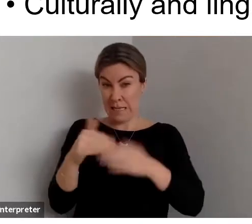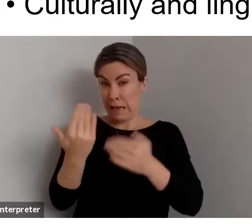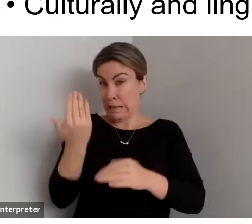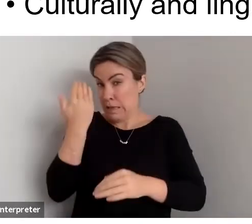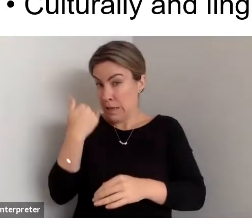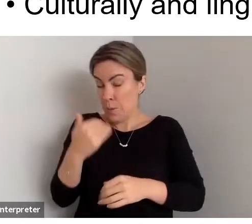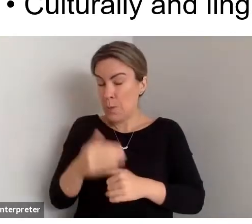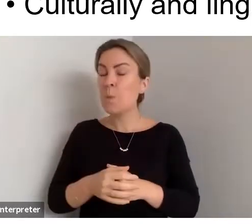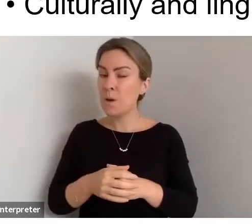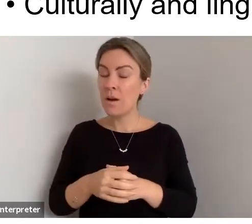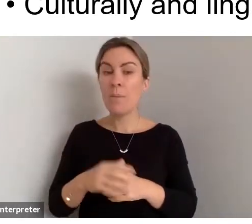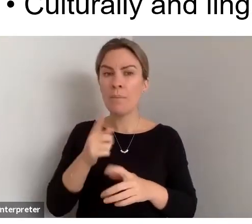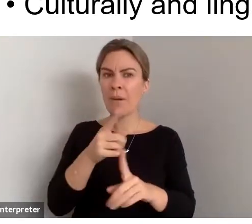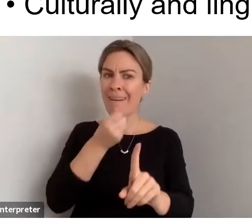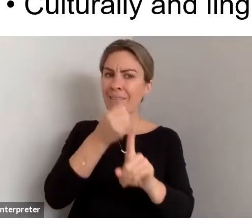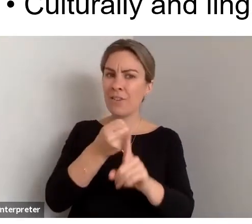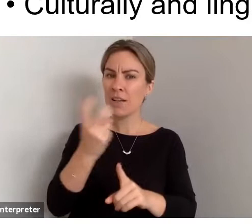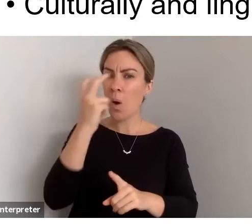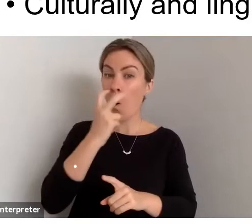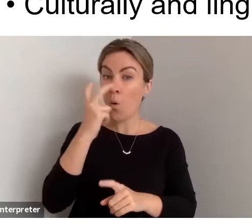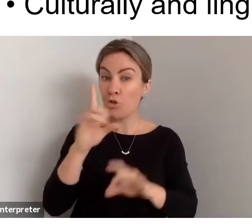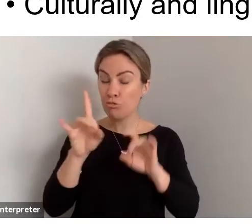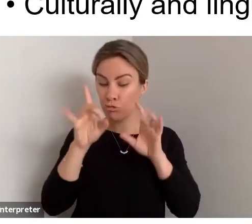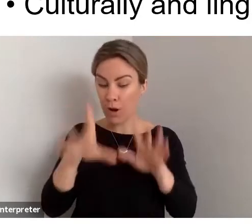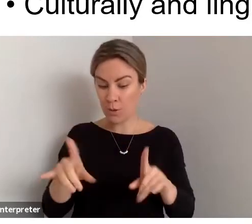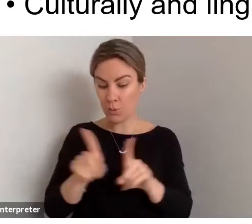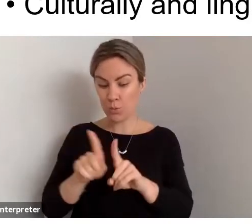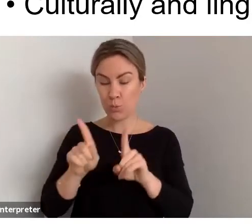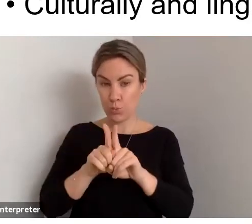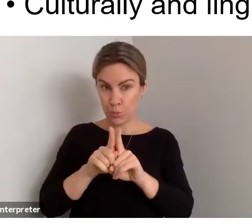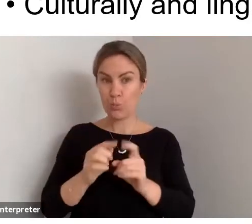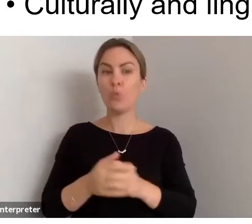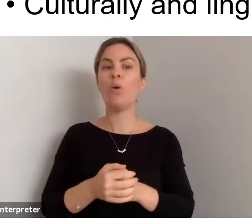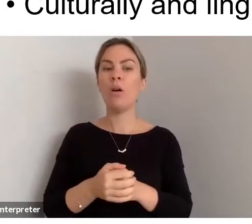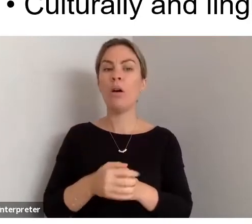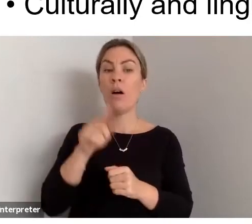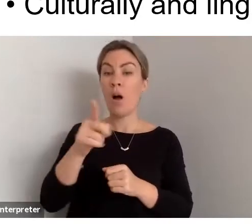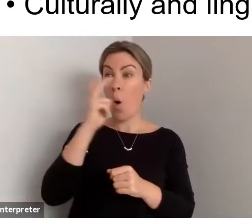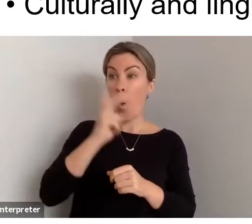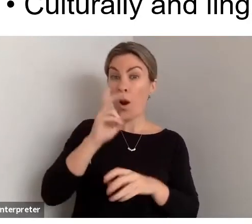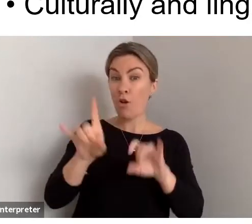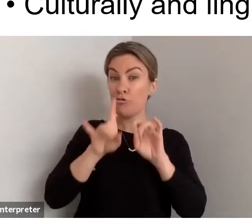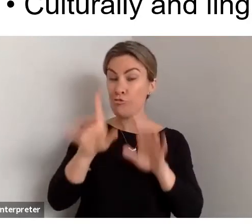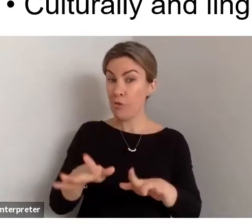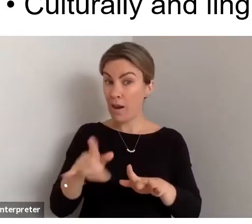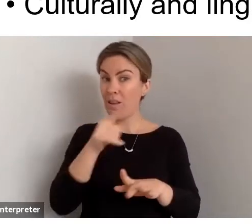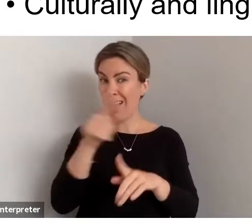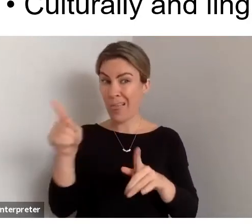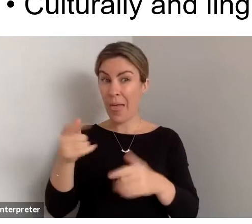Older Australians are one of the fastest-growing groups that use social media.